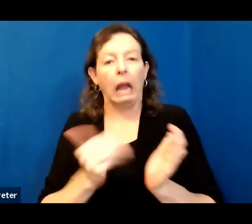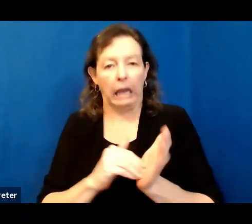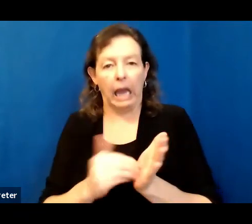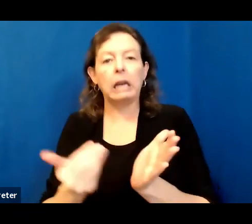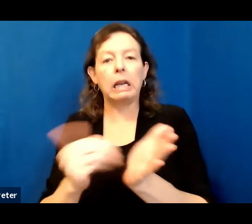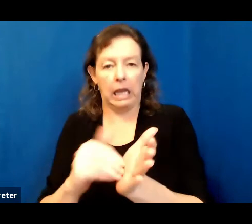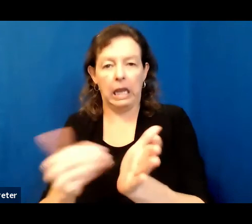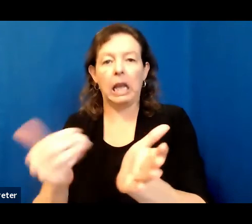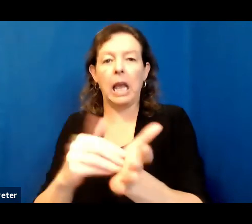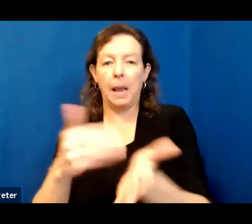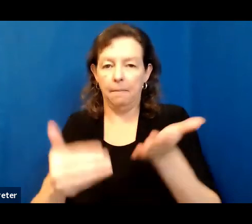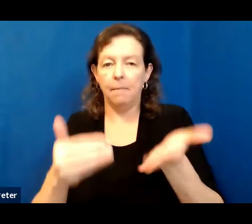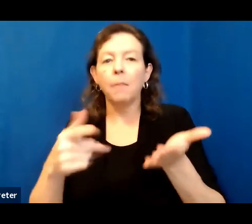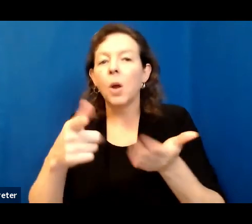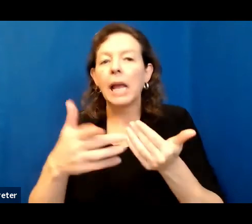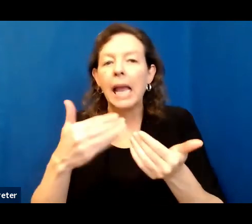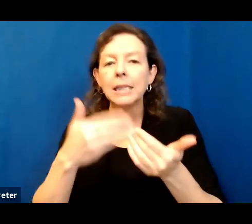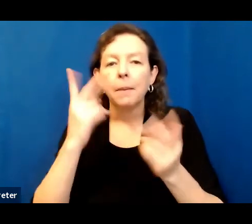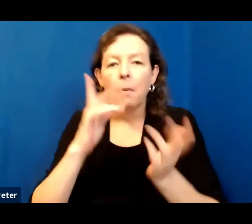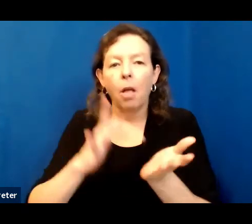You might become more susceptible again to those issues.